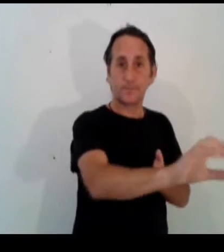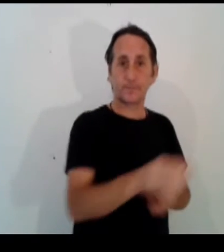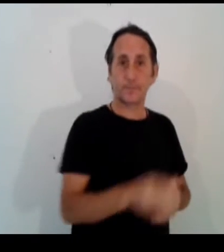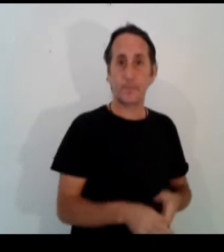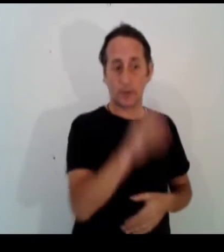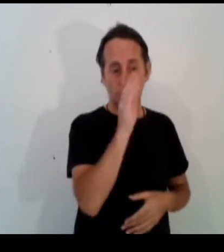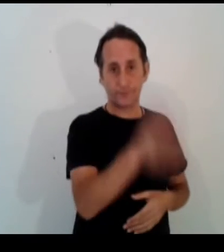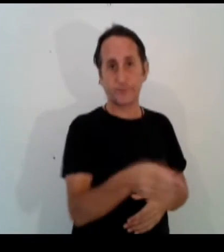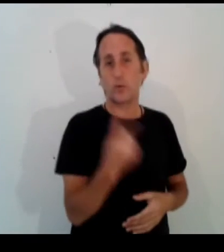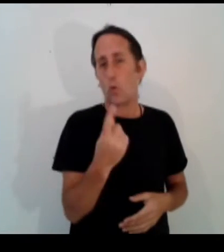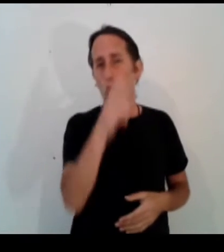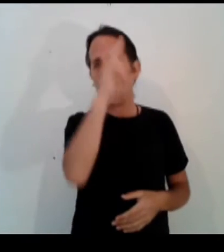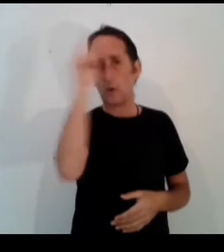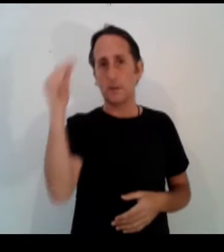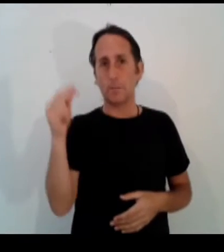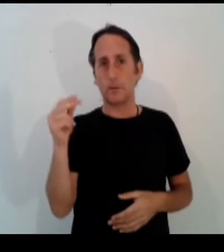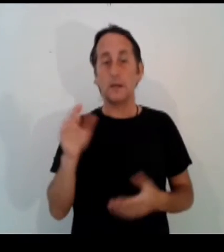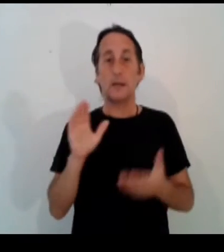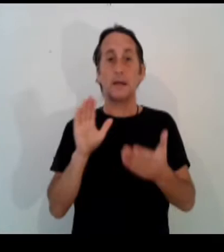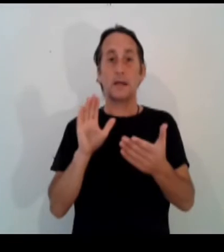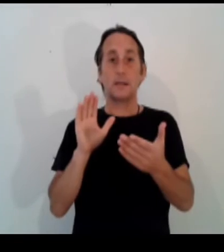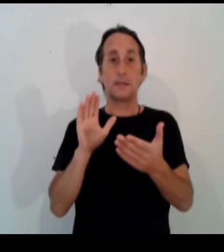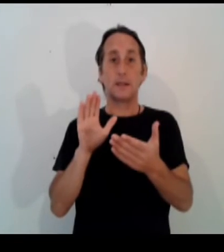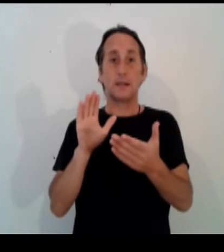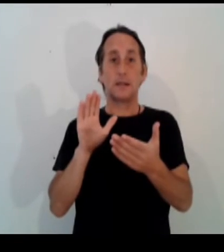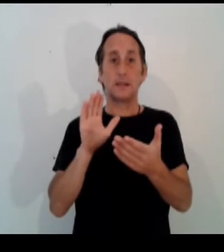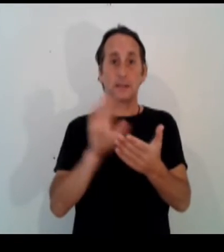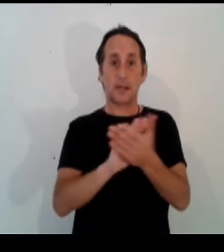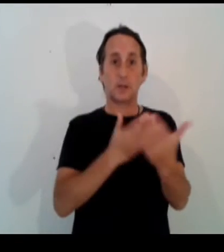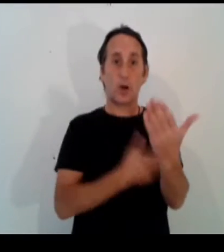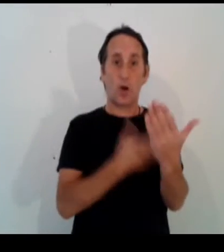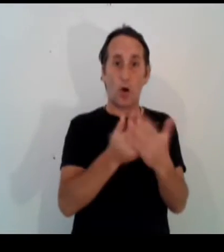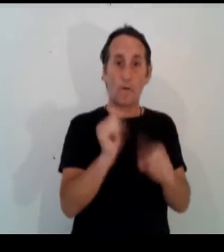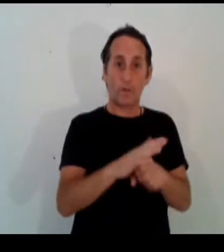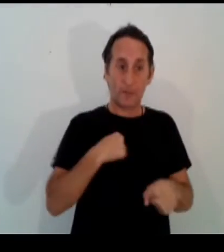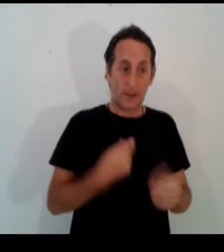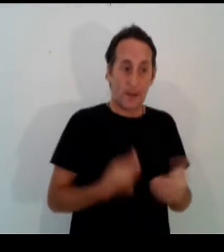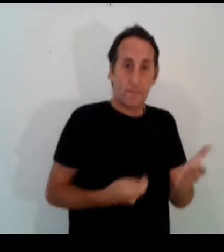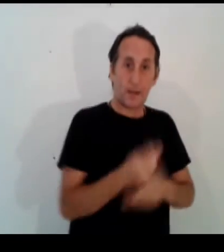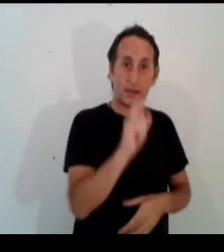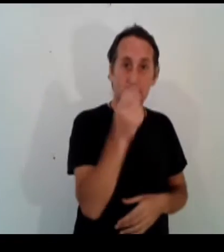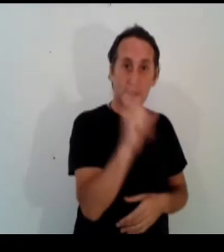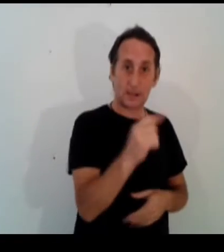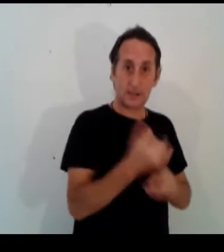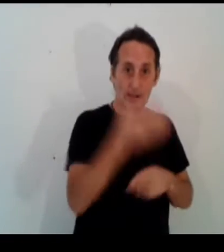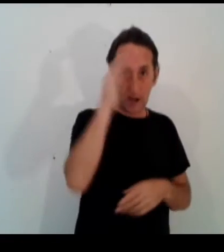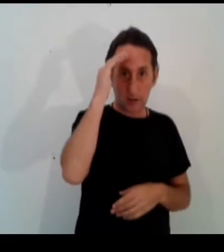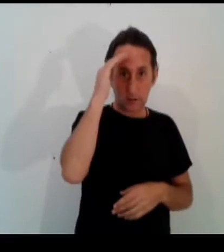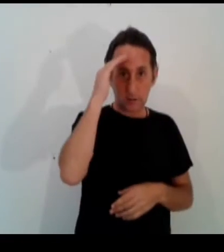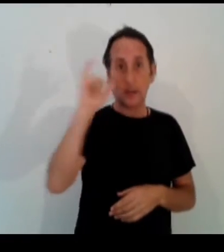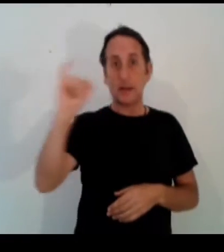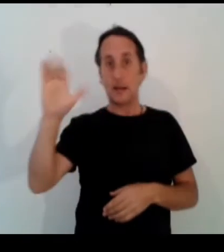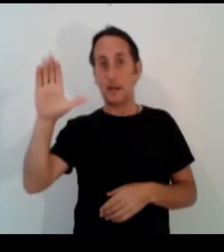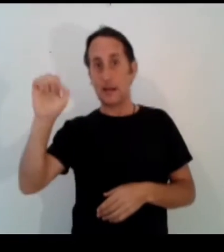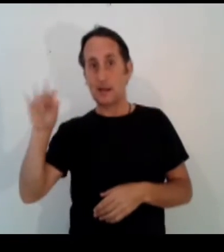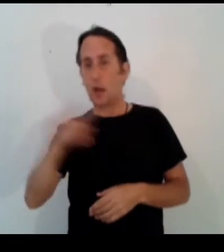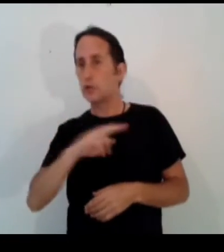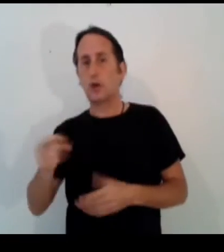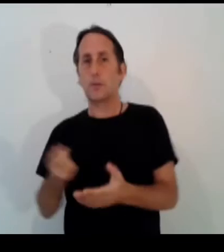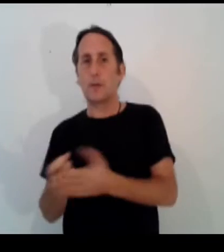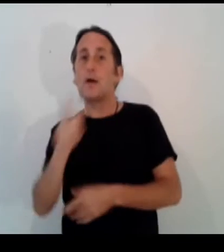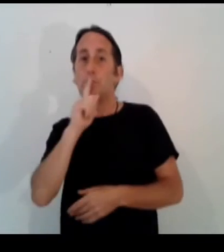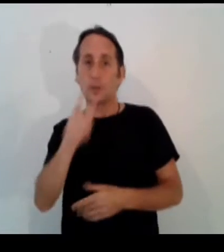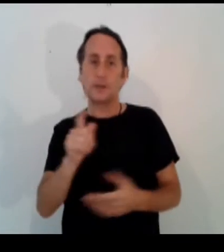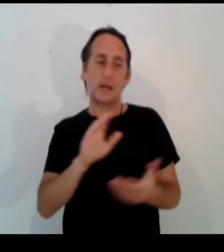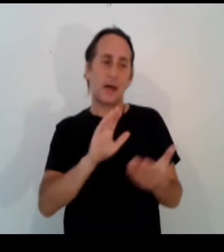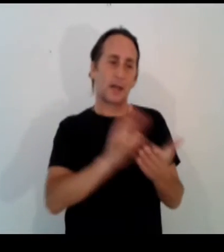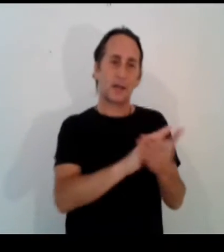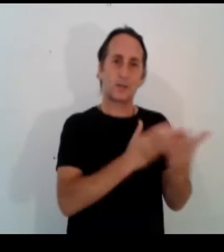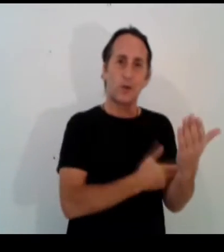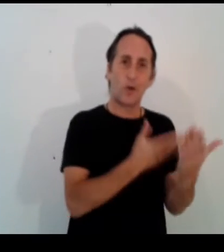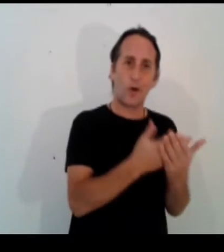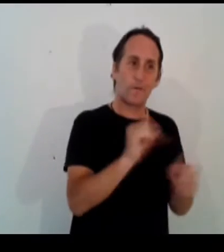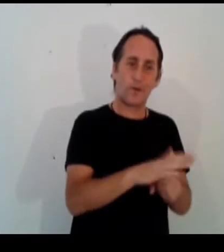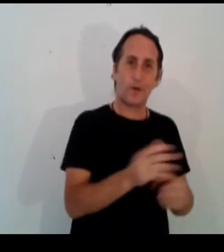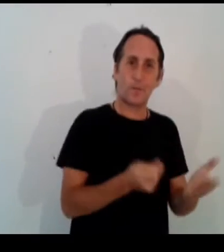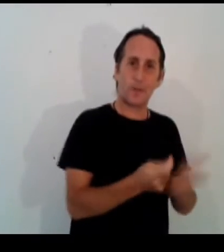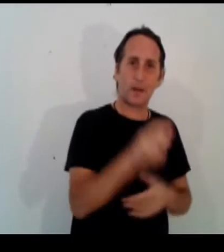So It's just one example, it's against the law for me to pay taxews in ireland, it's illegal for me not to pay them but its against the law for me to pay them